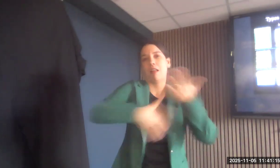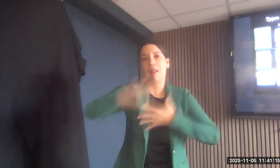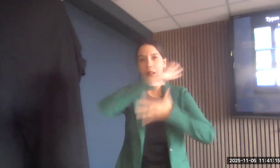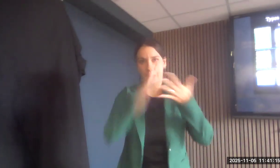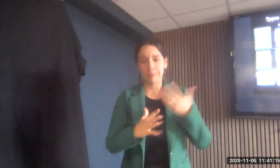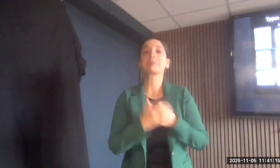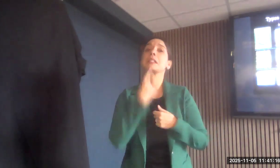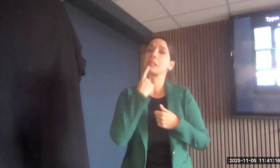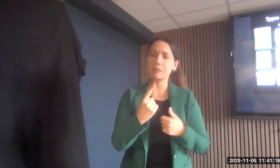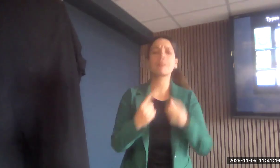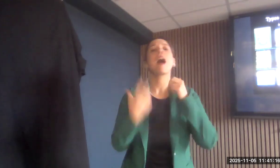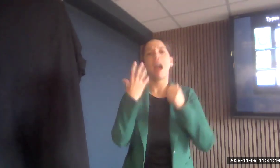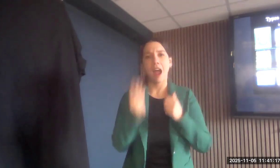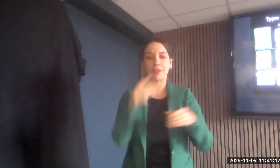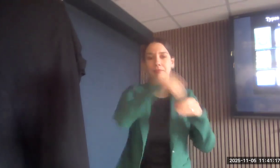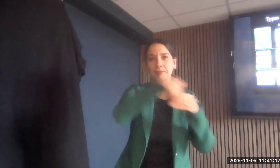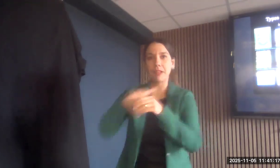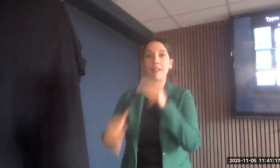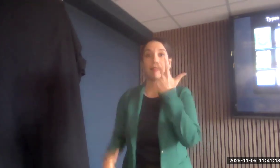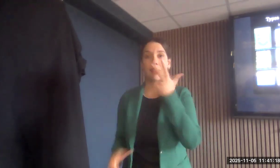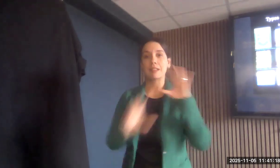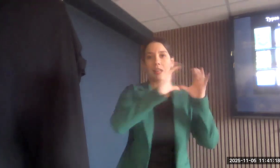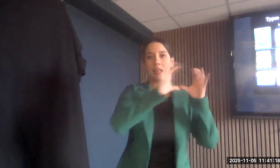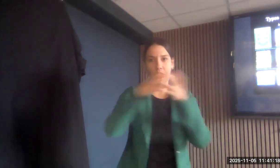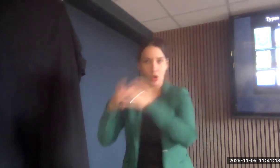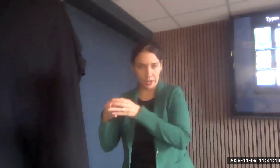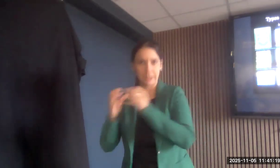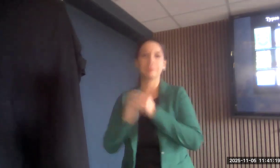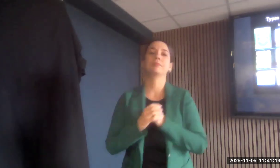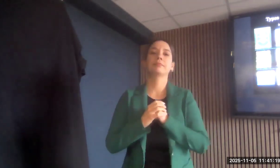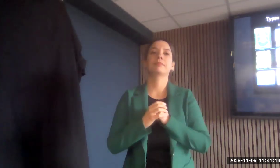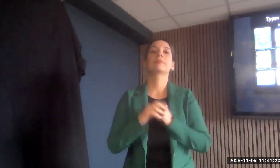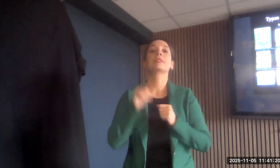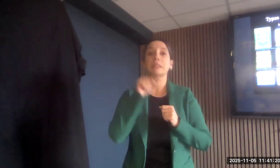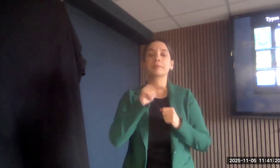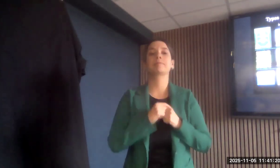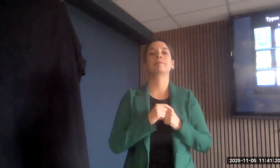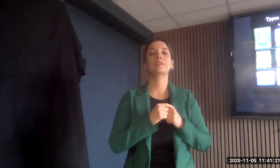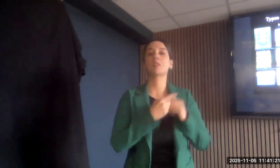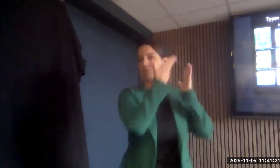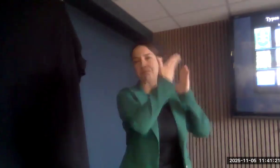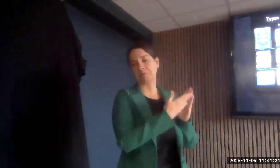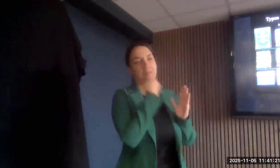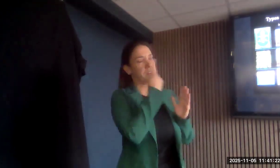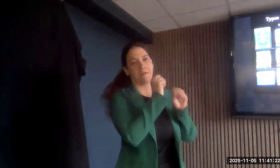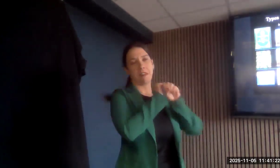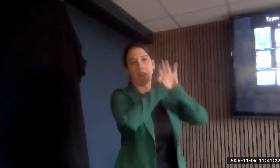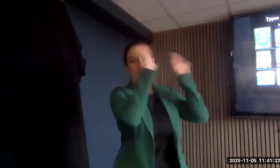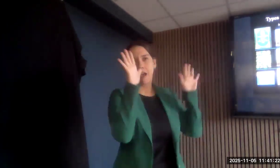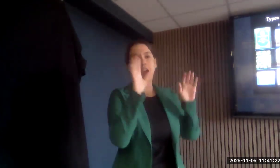And then also what we see being used today more in the Brazilian context. So then three different categories that we're looking across.